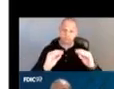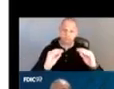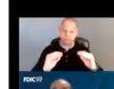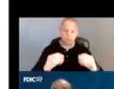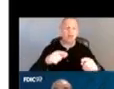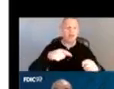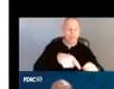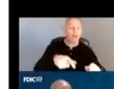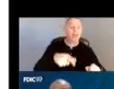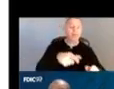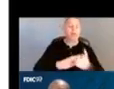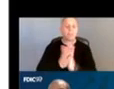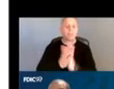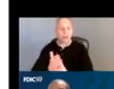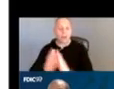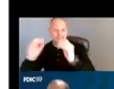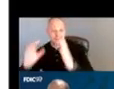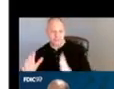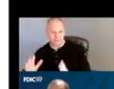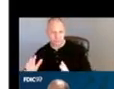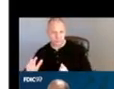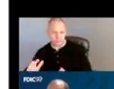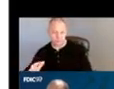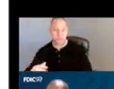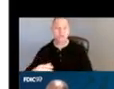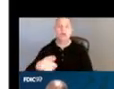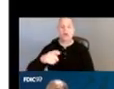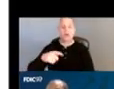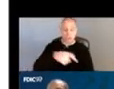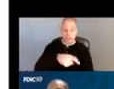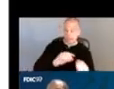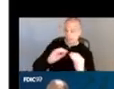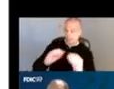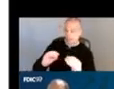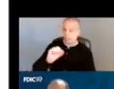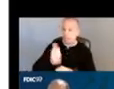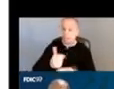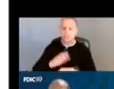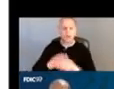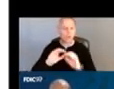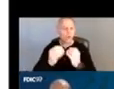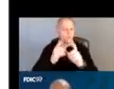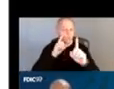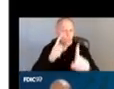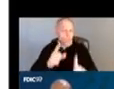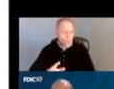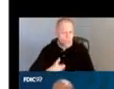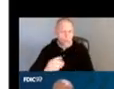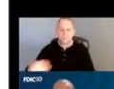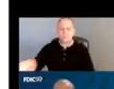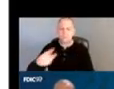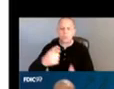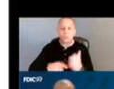who deliver trainings to people based on organizational goals and needs. Of course, the participants